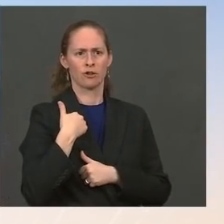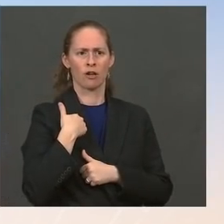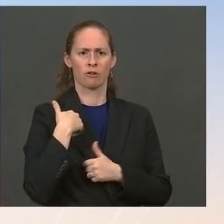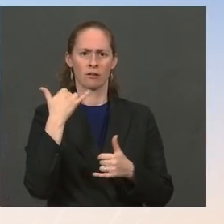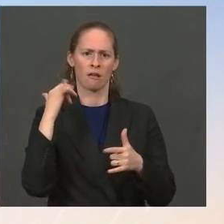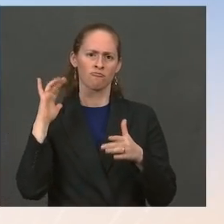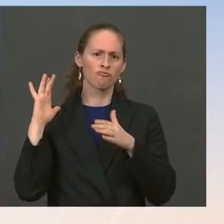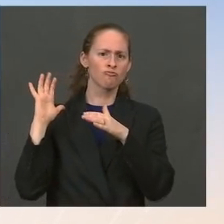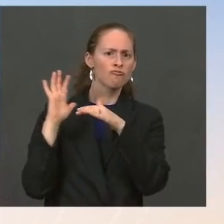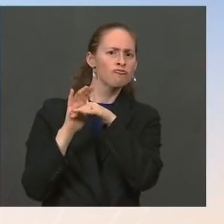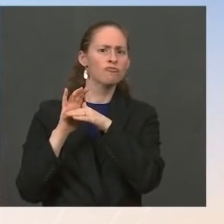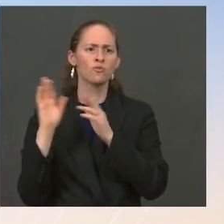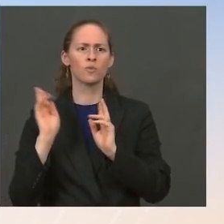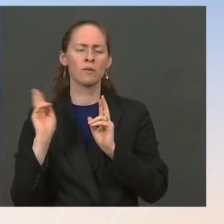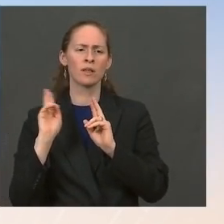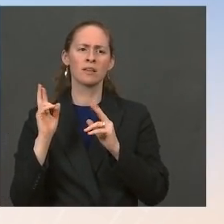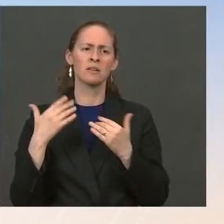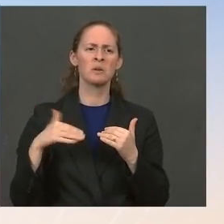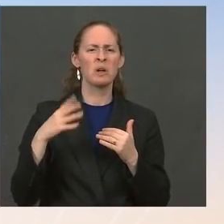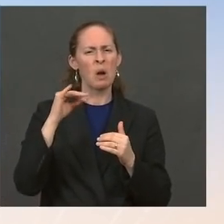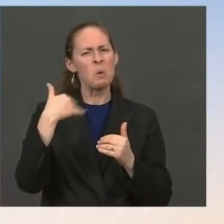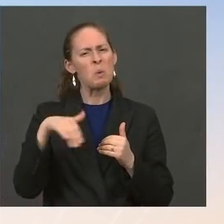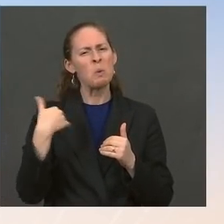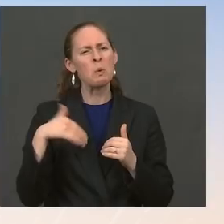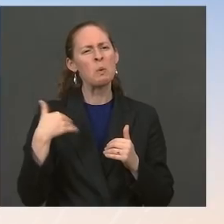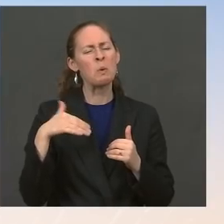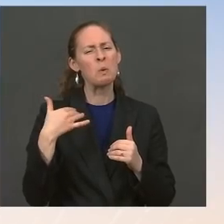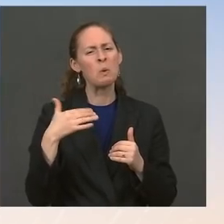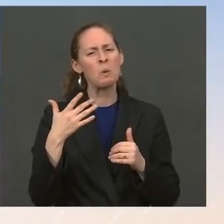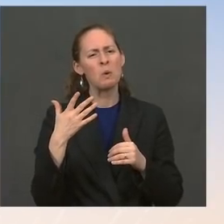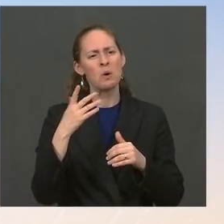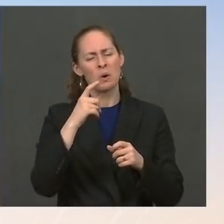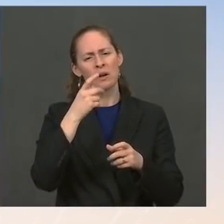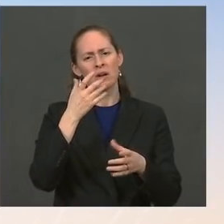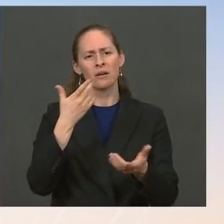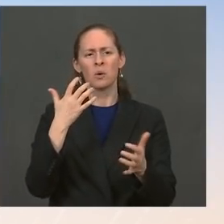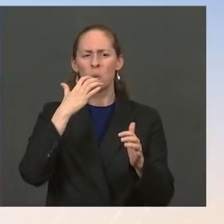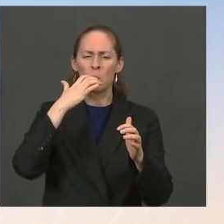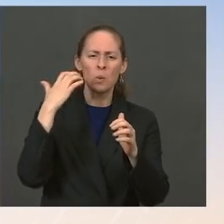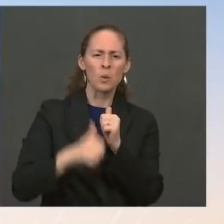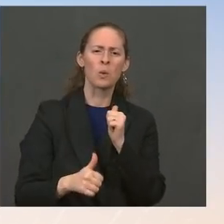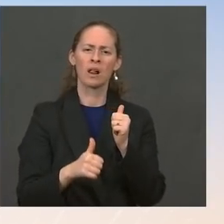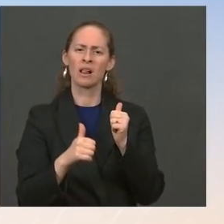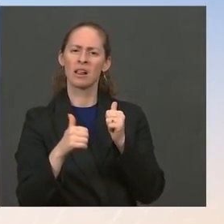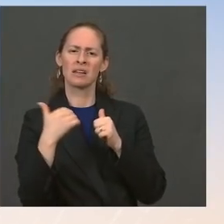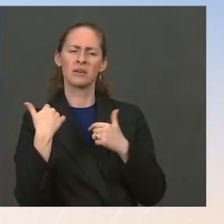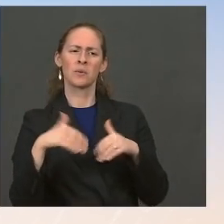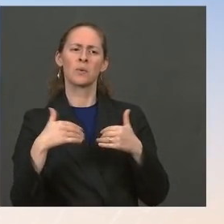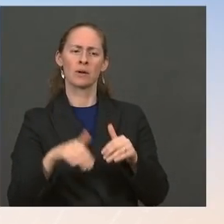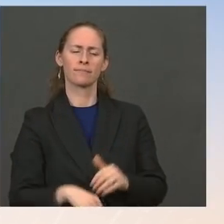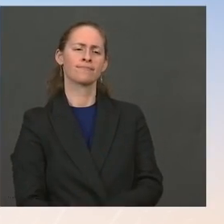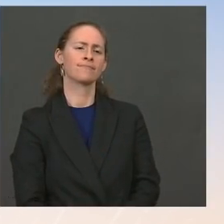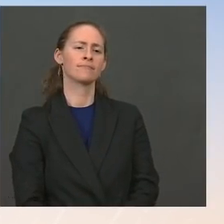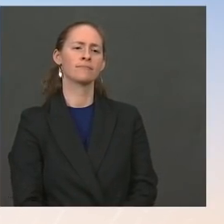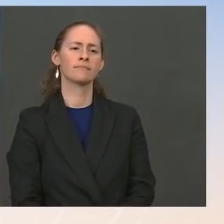harsh rhetoric toward Ukraine with the Russians over the course of time as well. So, I wouldn't say we're reacting to any component